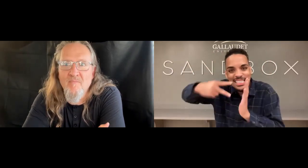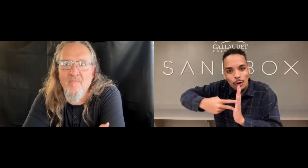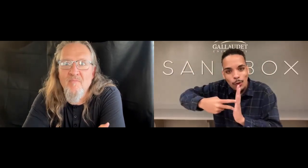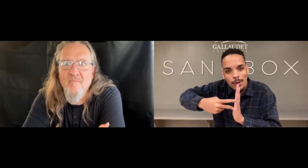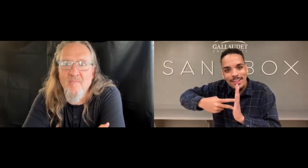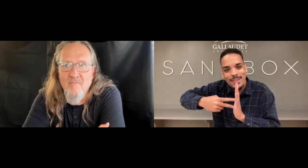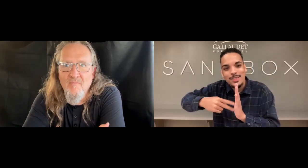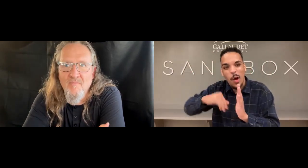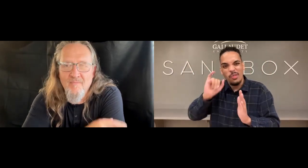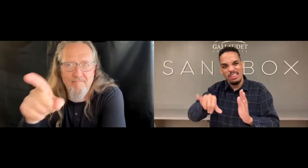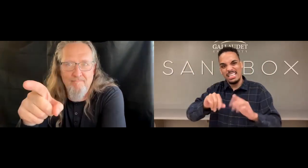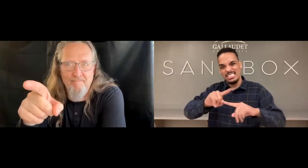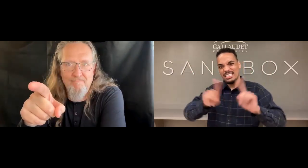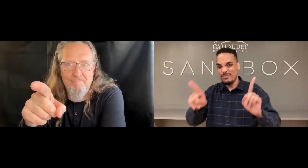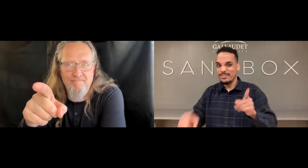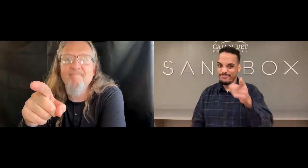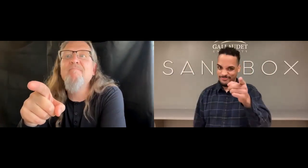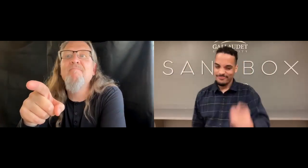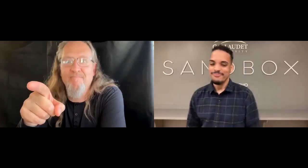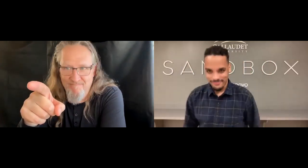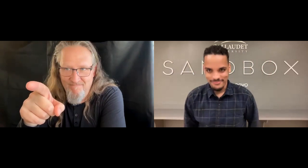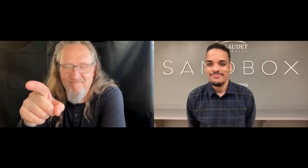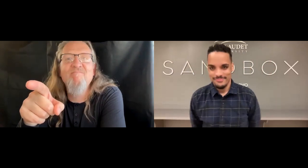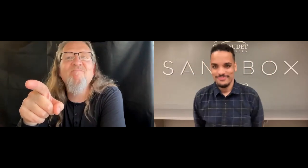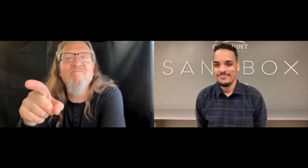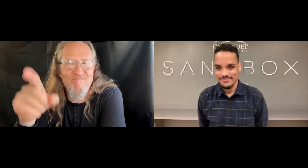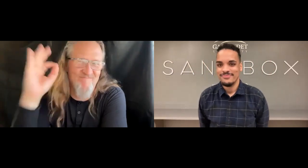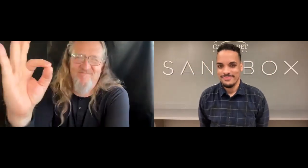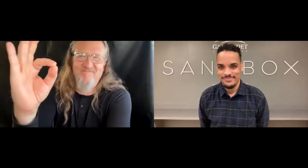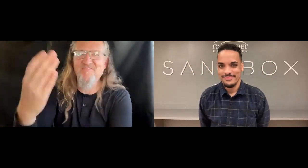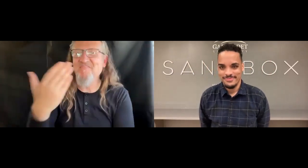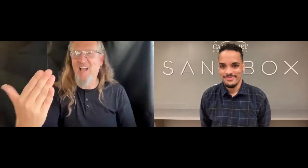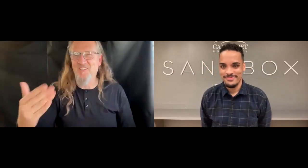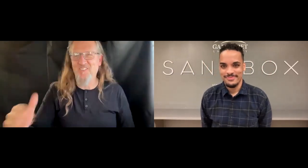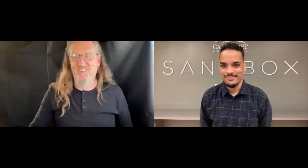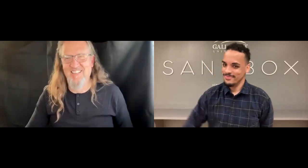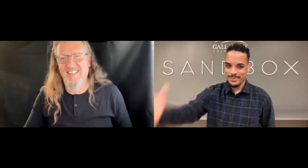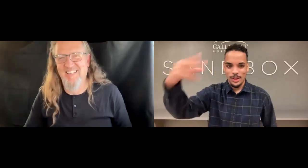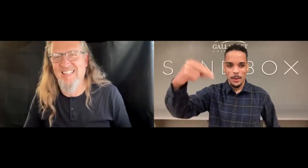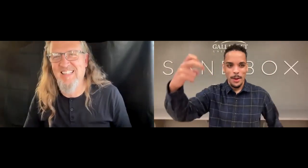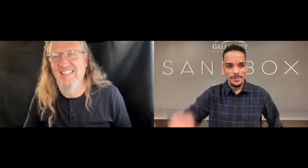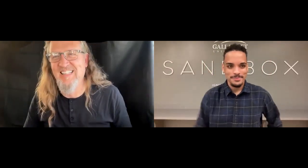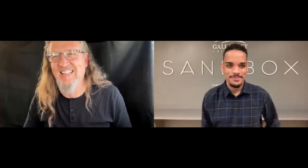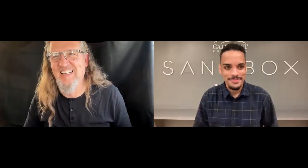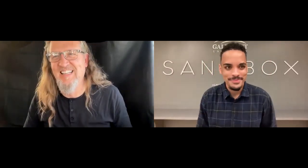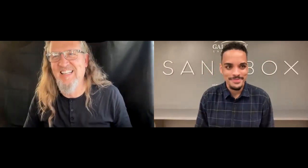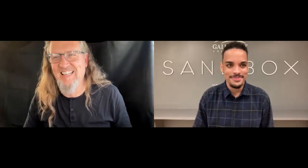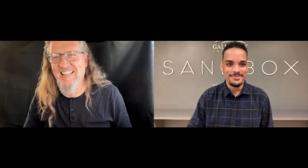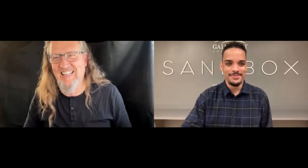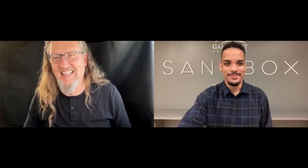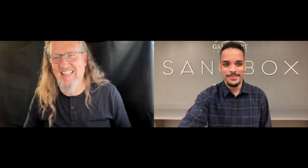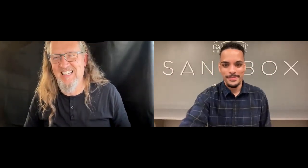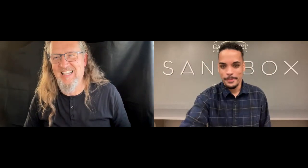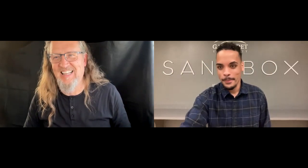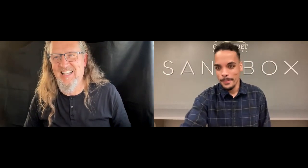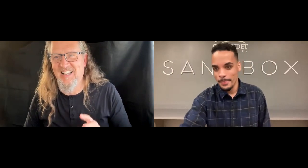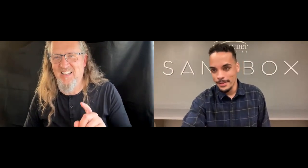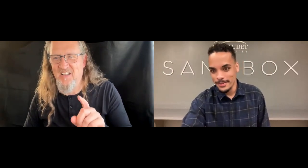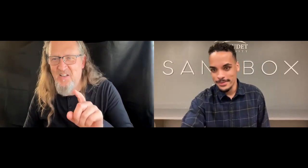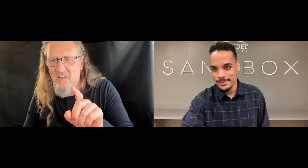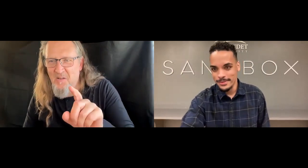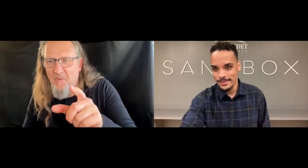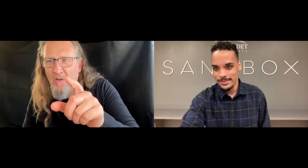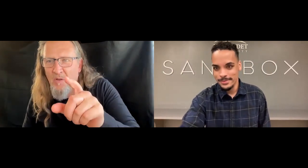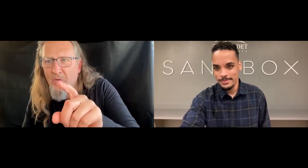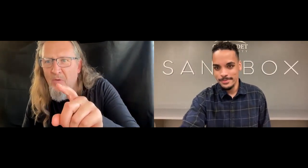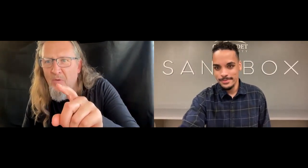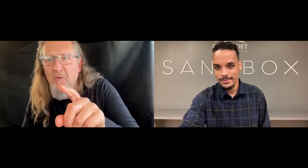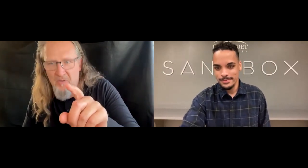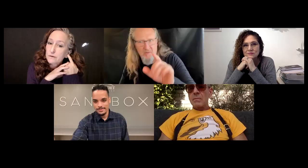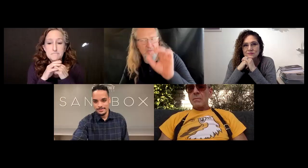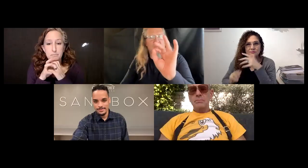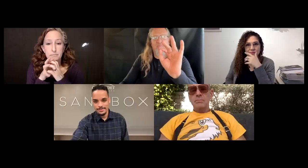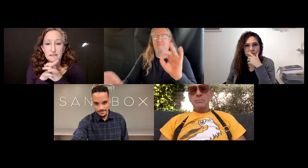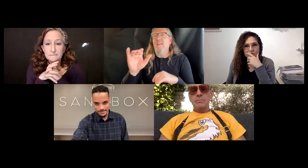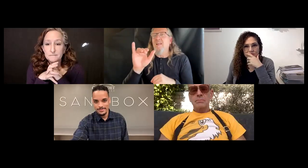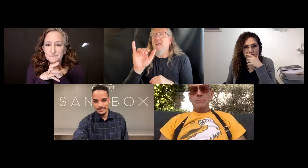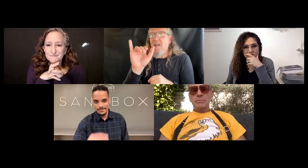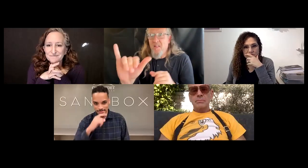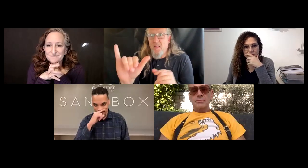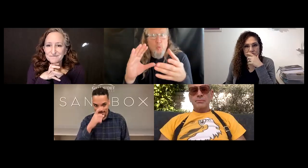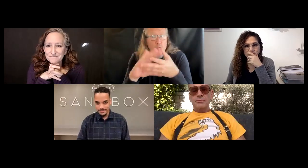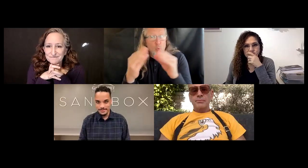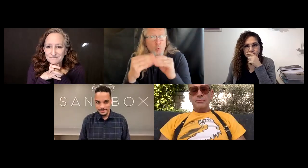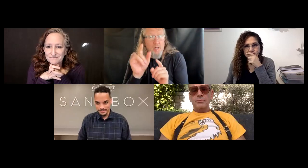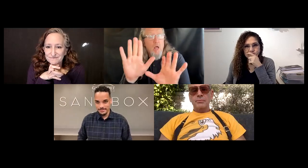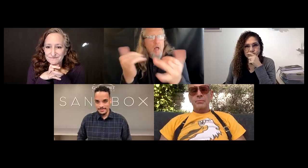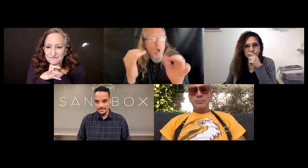And often when we learn it, it is a very intentional approach to educating us, or for us to to learn on our own